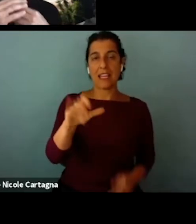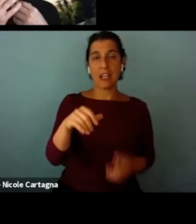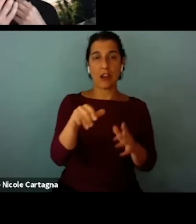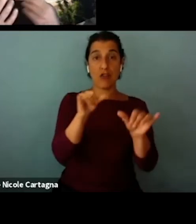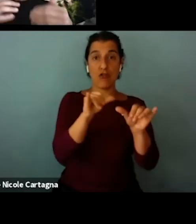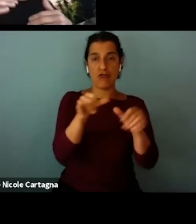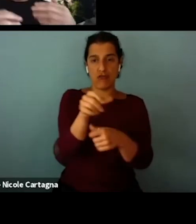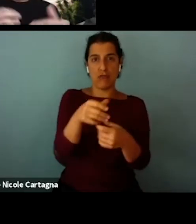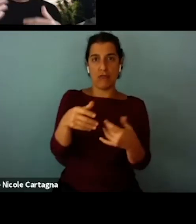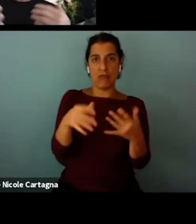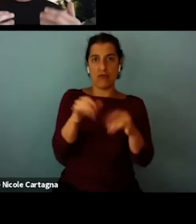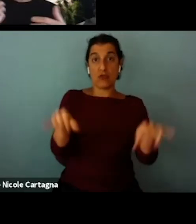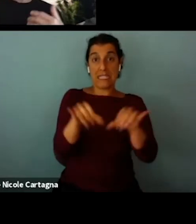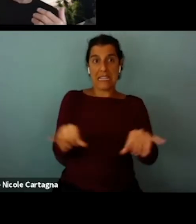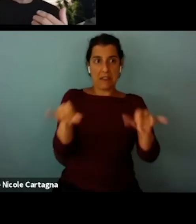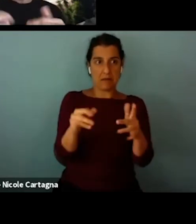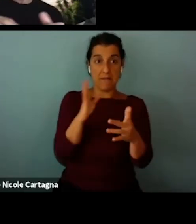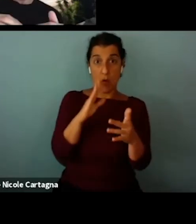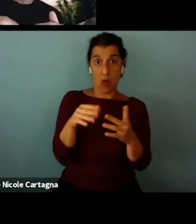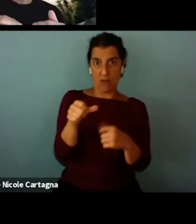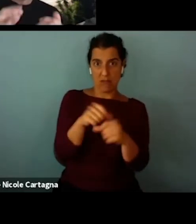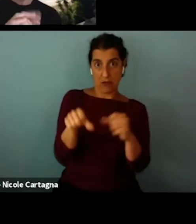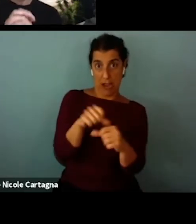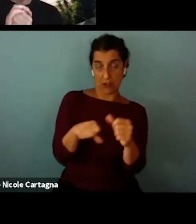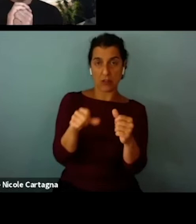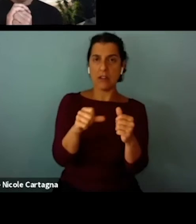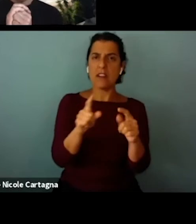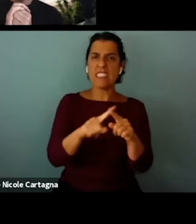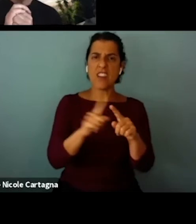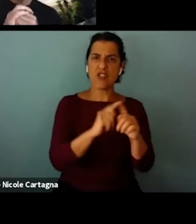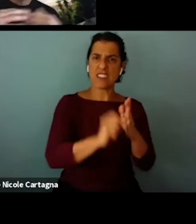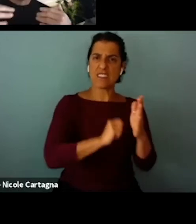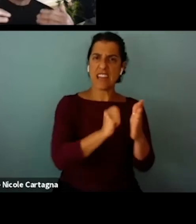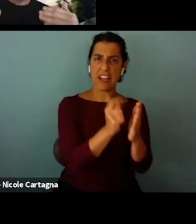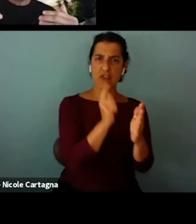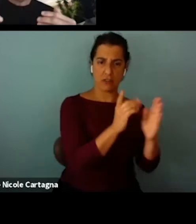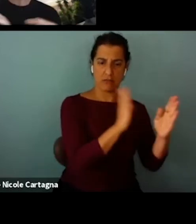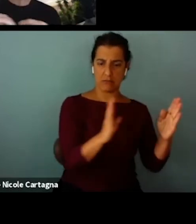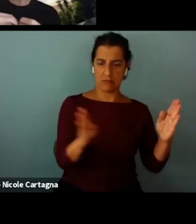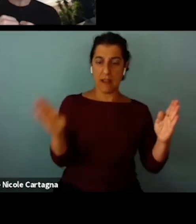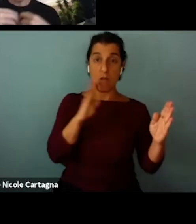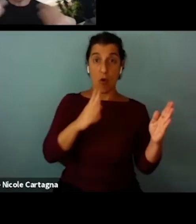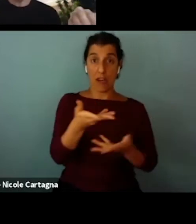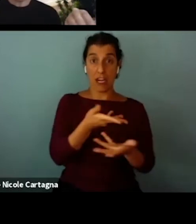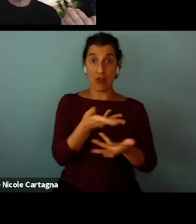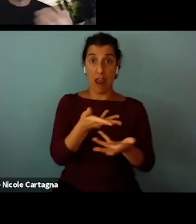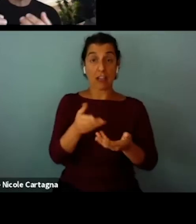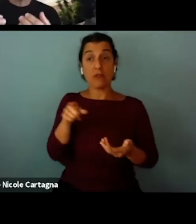what are the different stages of of interaction so is baby x just observing what's going on